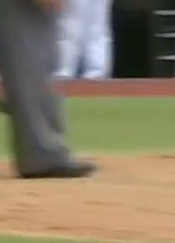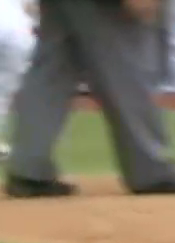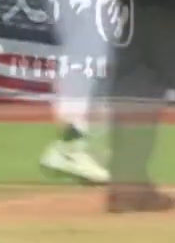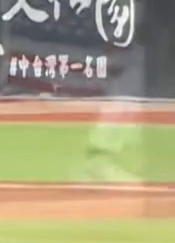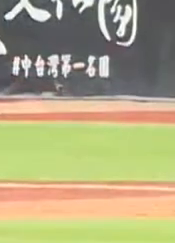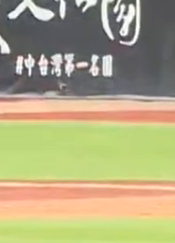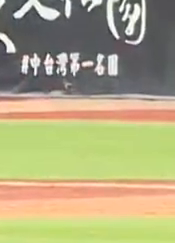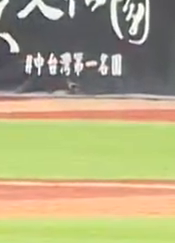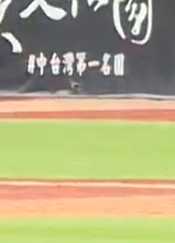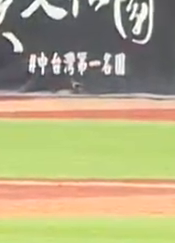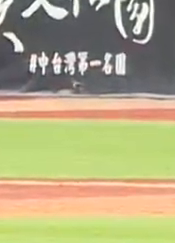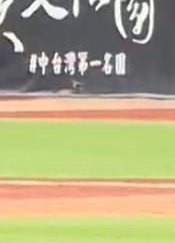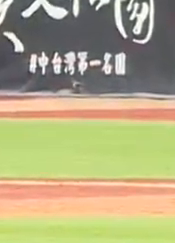We are we are we are.